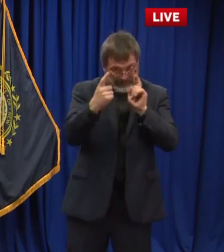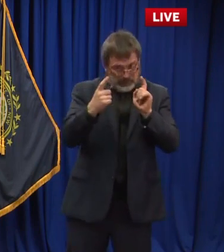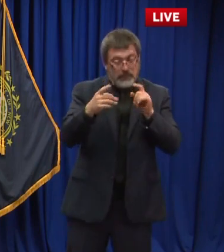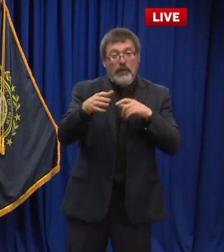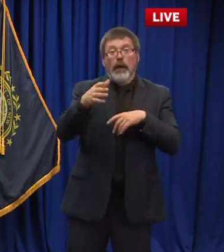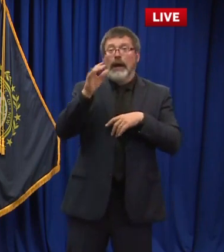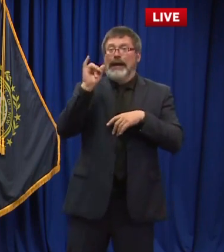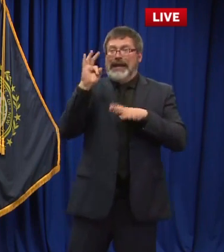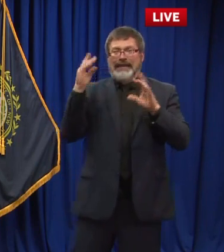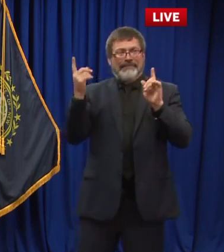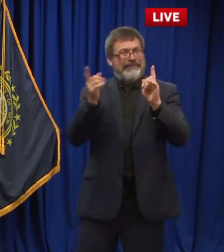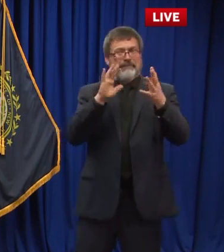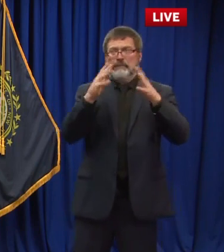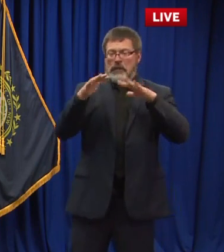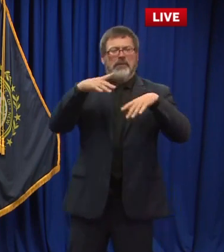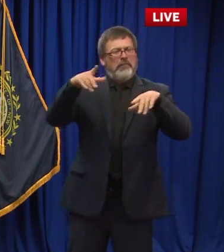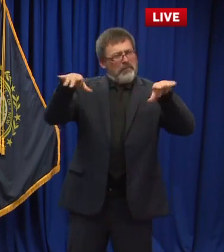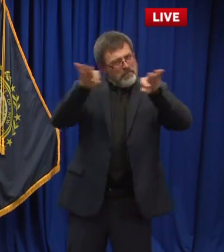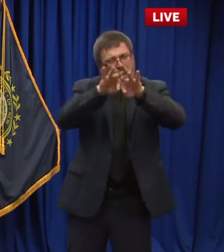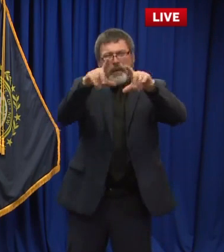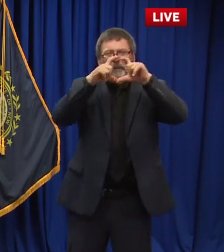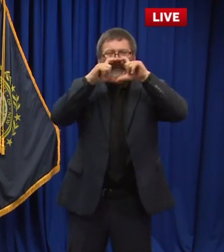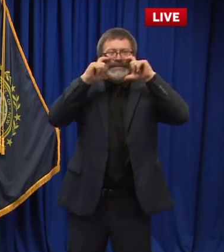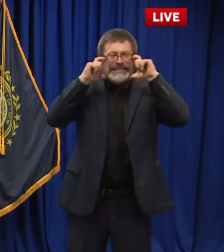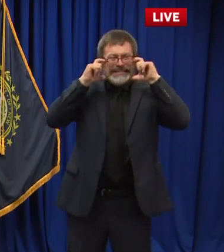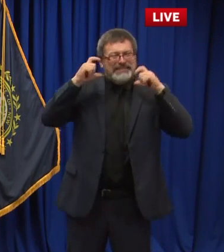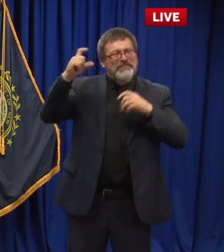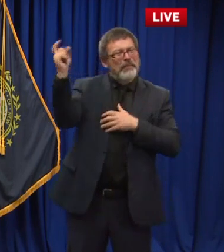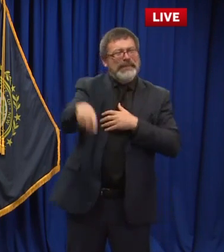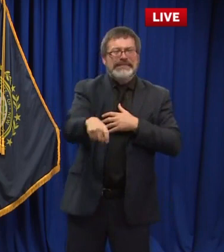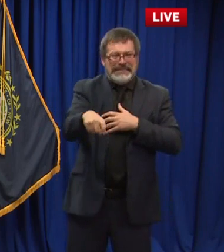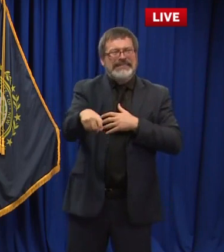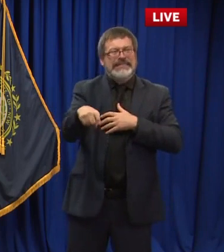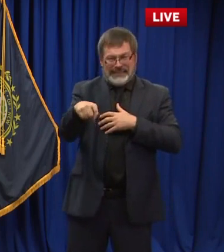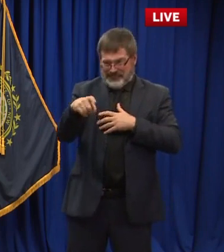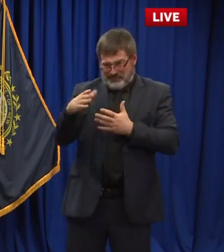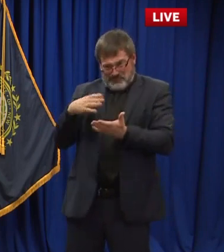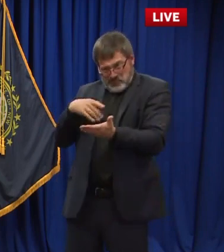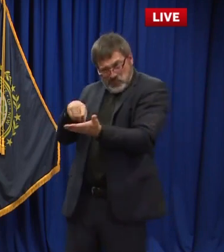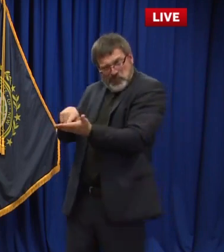BETWEEN OTHER PEOPLE. PLEASE WEAR CLOTH FACE COVERAGE.